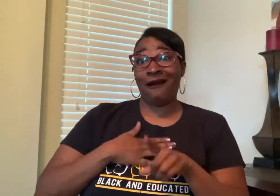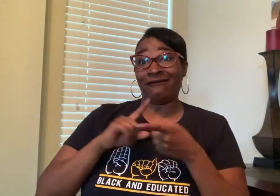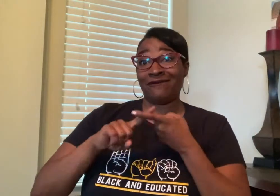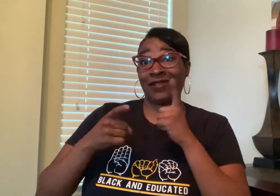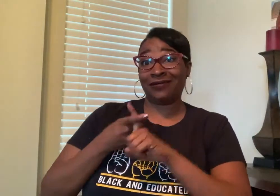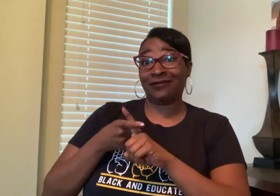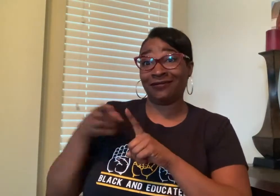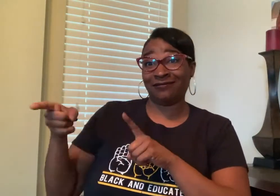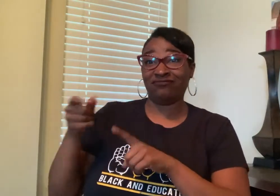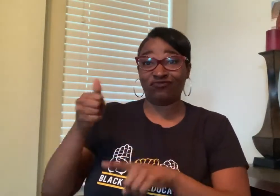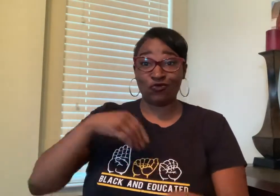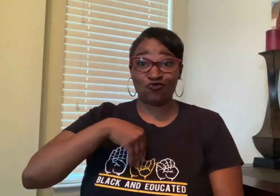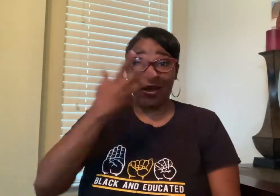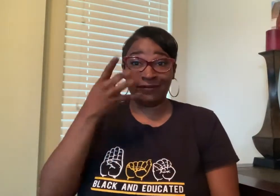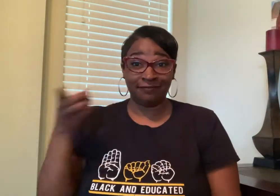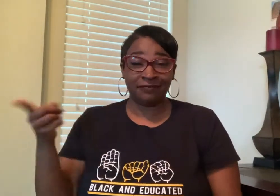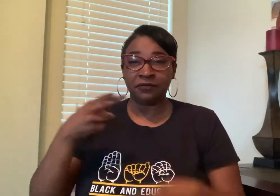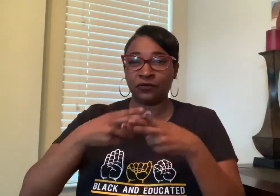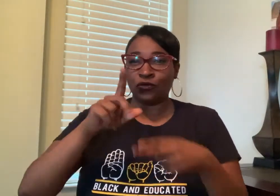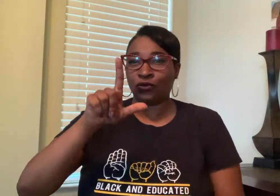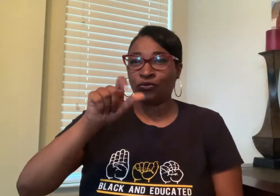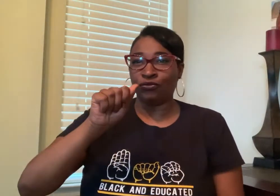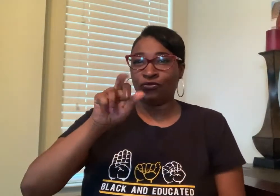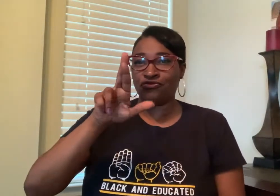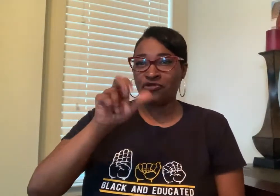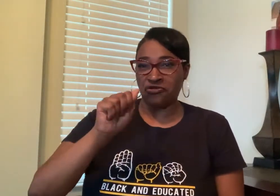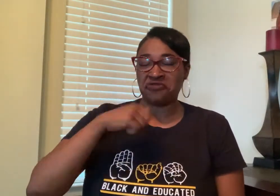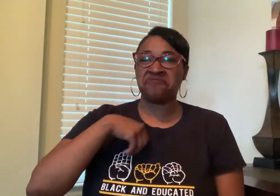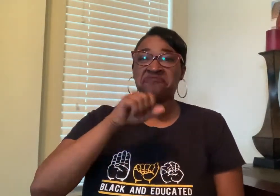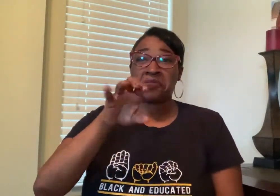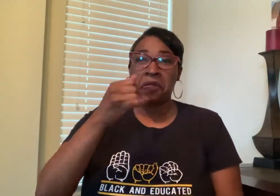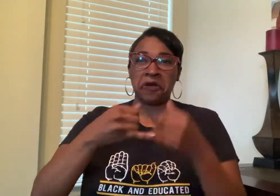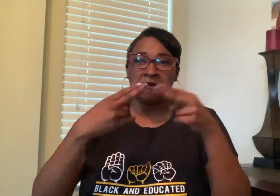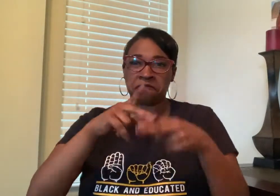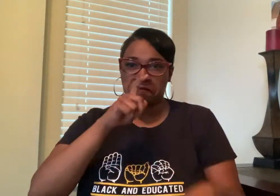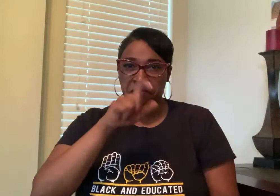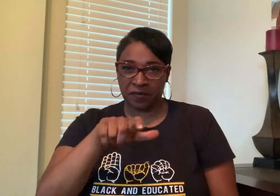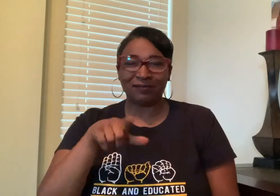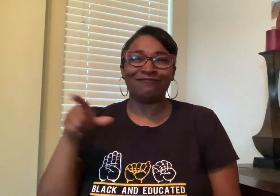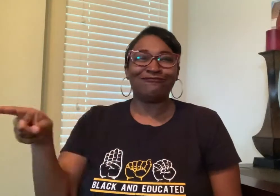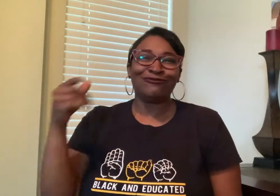It turns out, my white friend named Lara, I won’t mention her last name, she knows